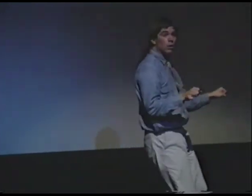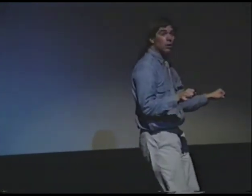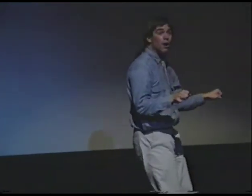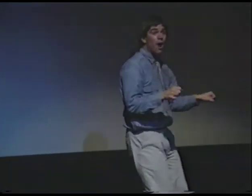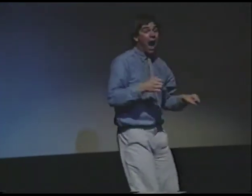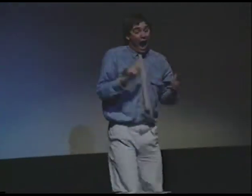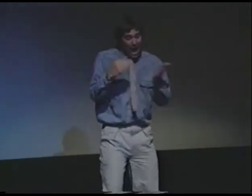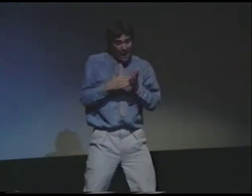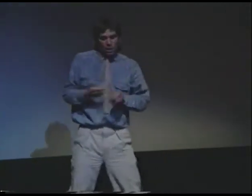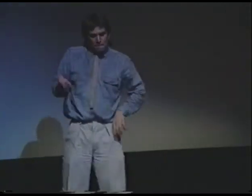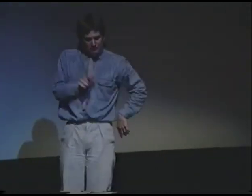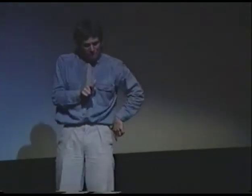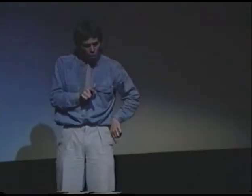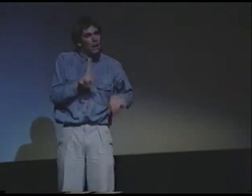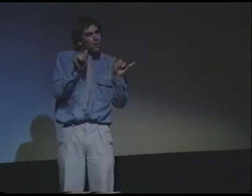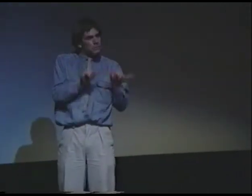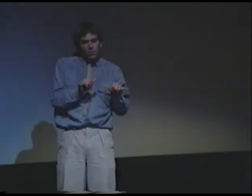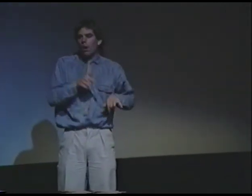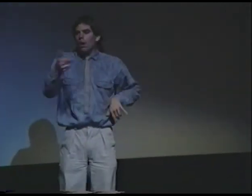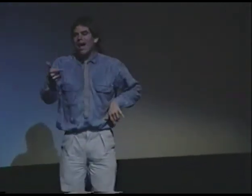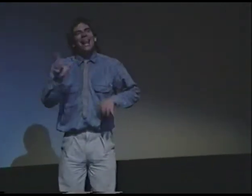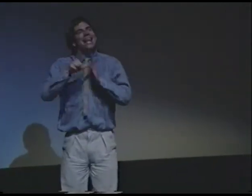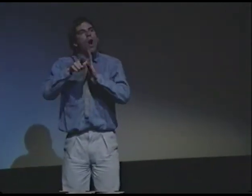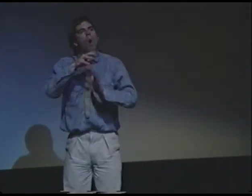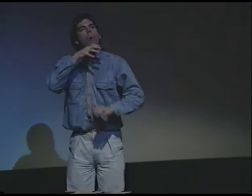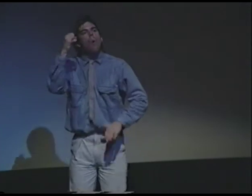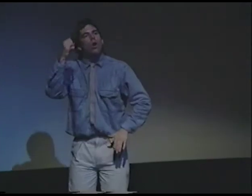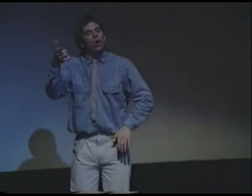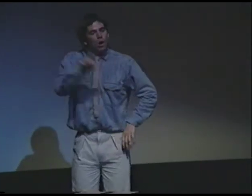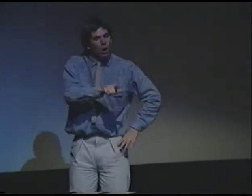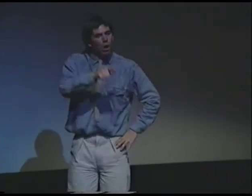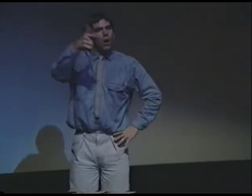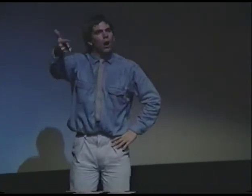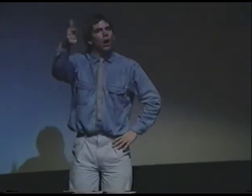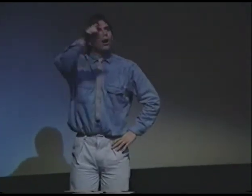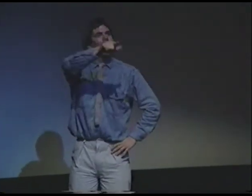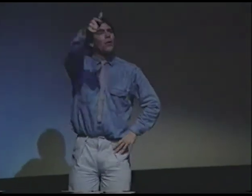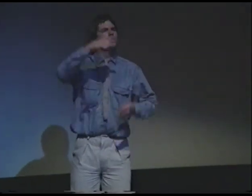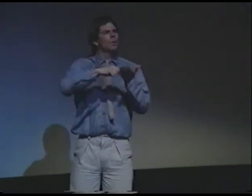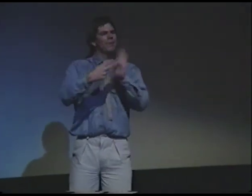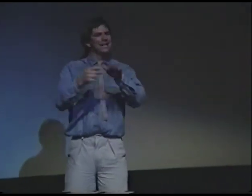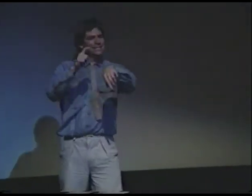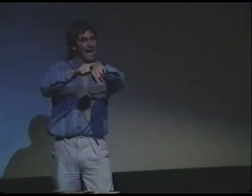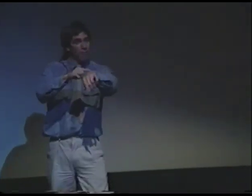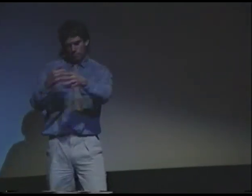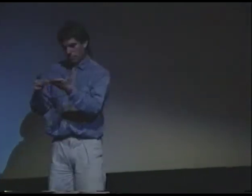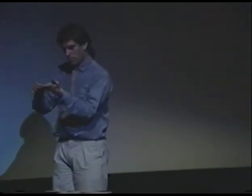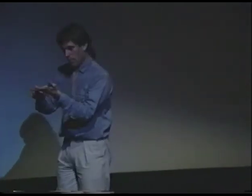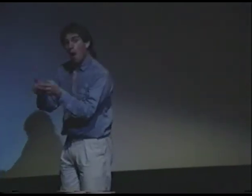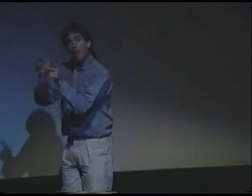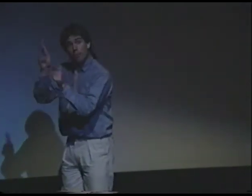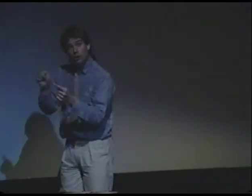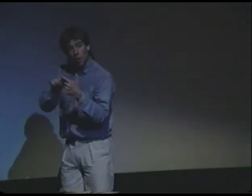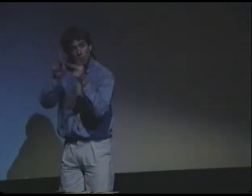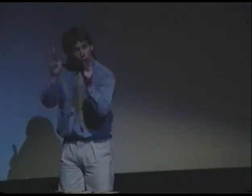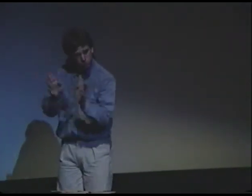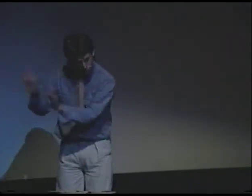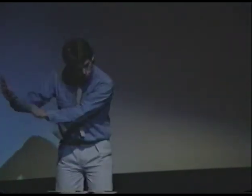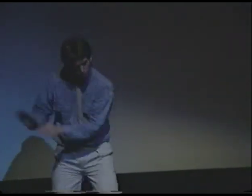As an adolescent, he's running after a ball. So it goes back and forth in time very quickly